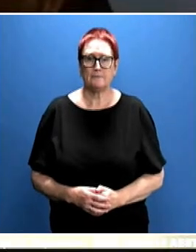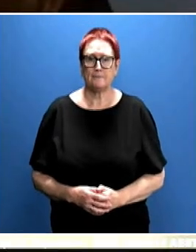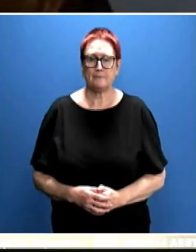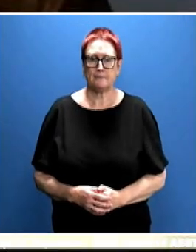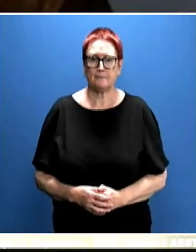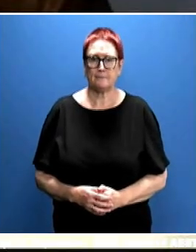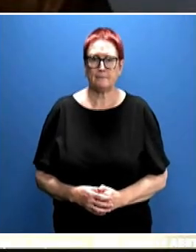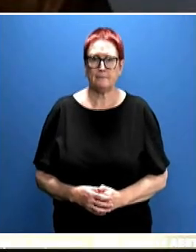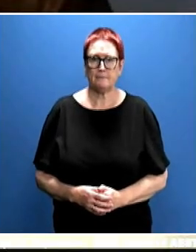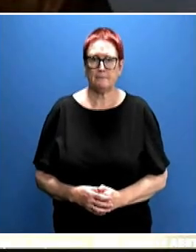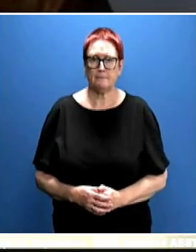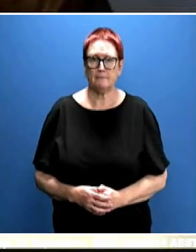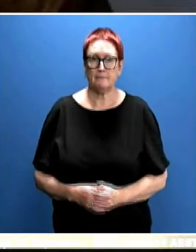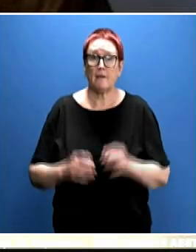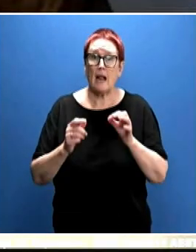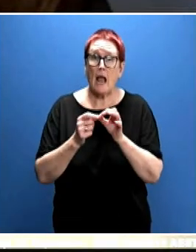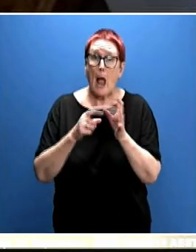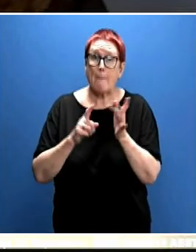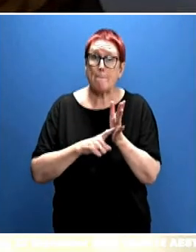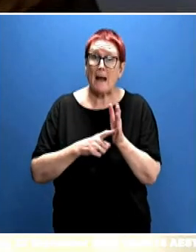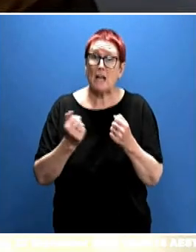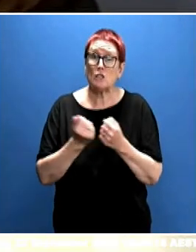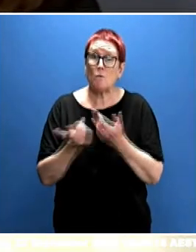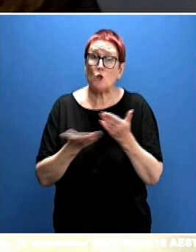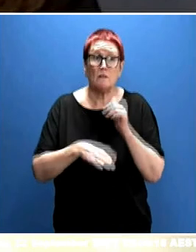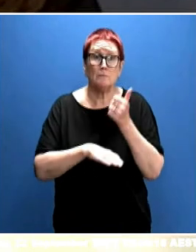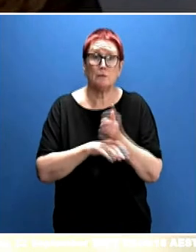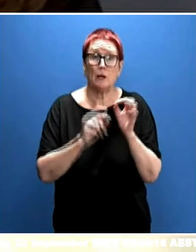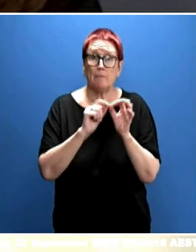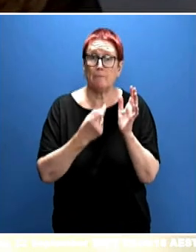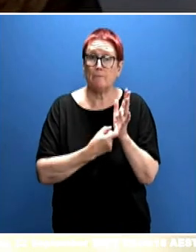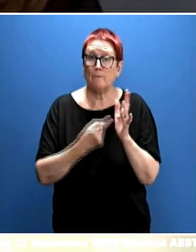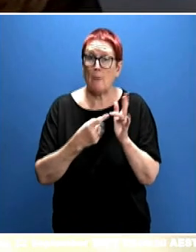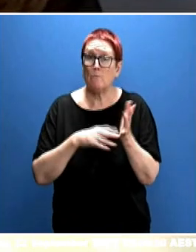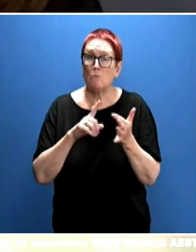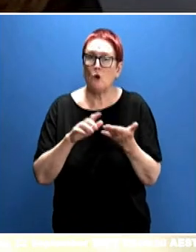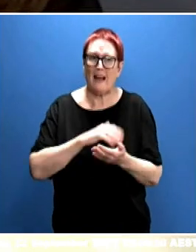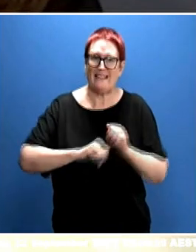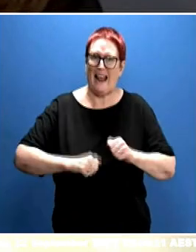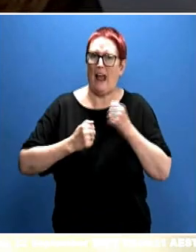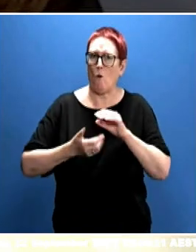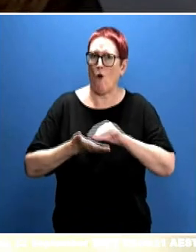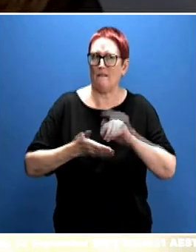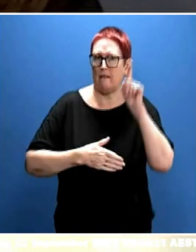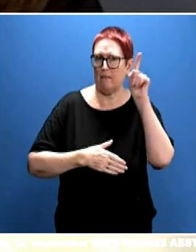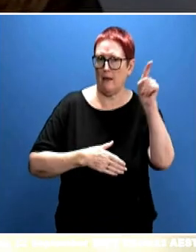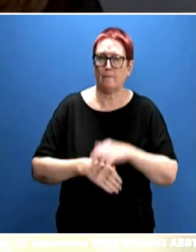The Bail Support Service has been established in Broome, run through our Broome ALS office, and the Youth Engagement Program has also been